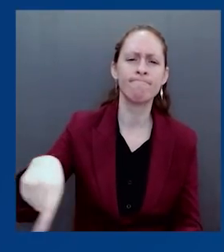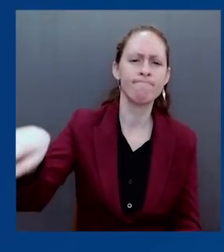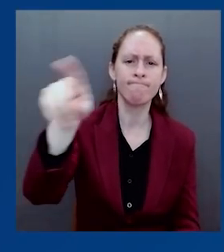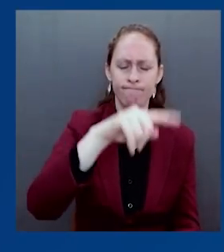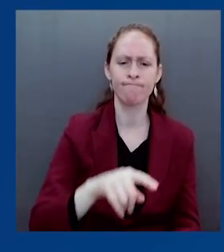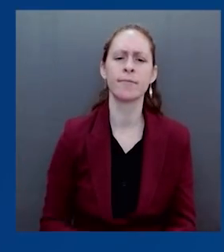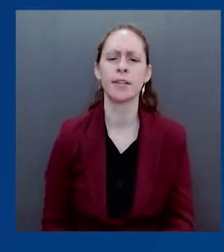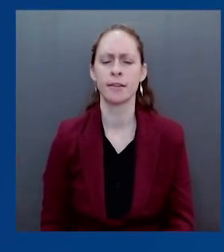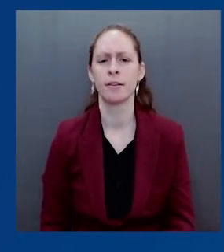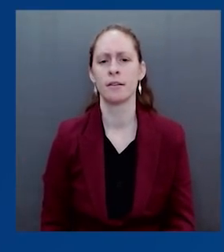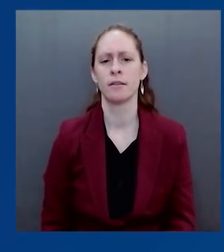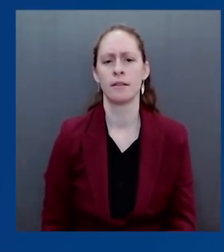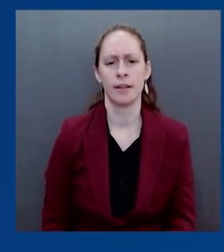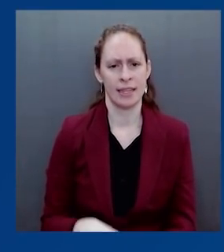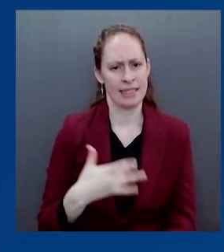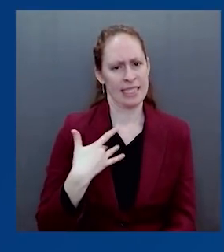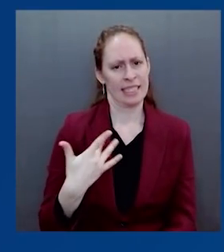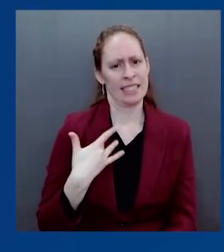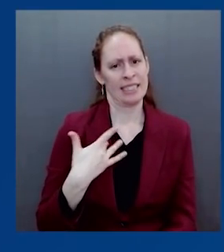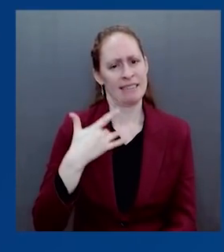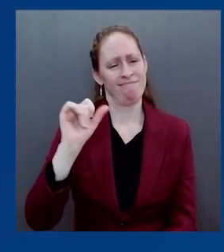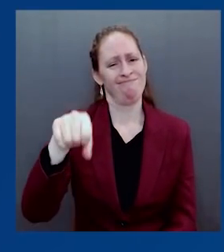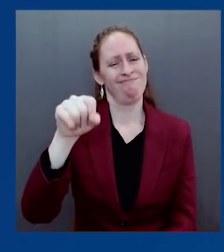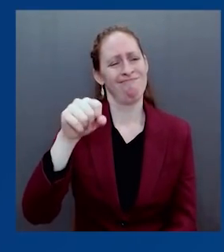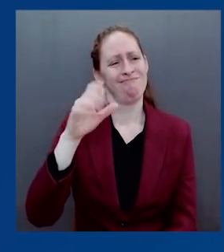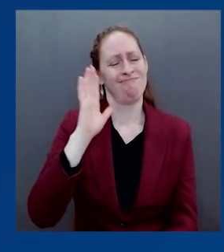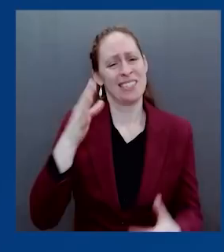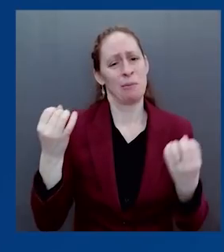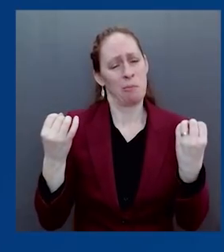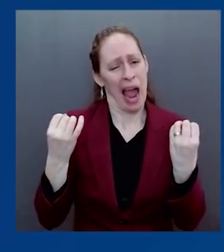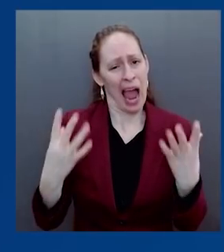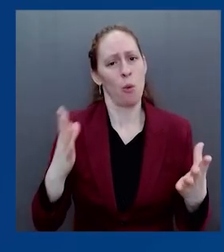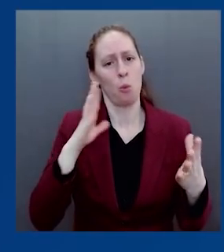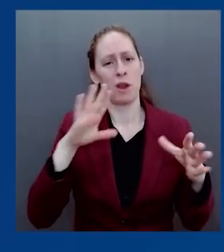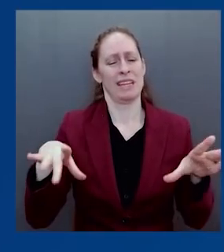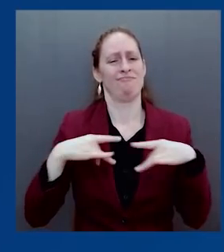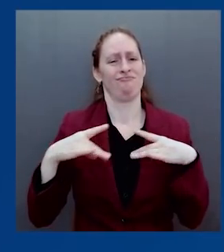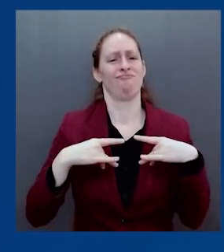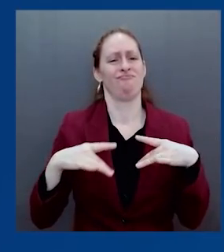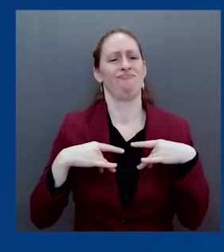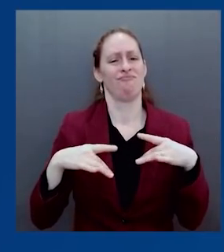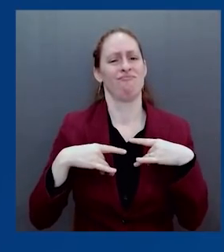So, I wondered what the administration's thinking on that is --